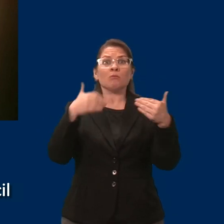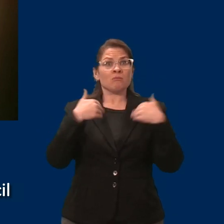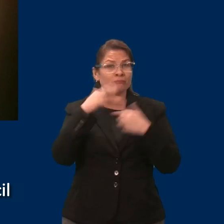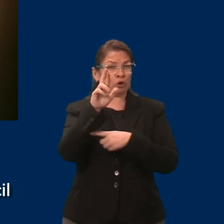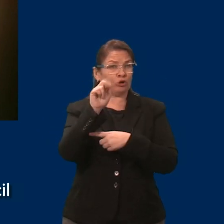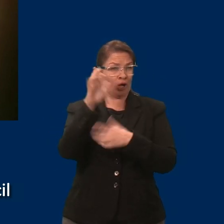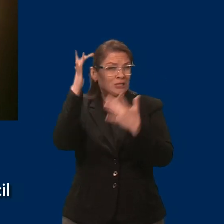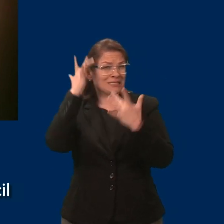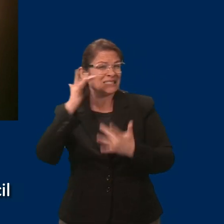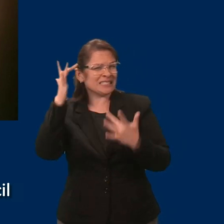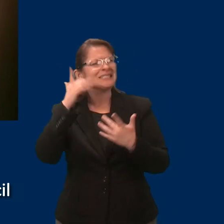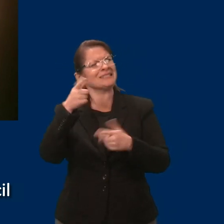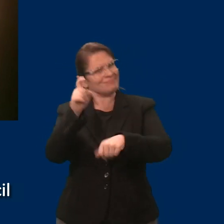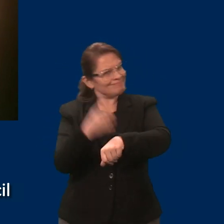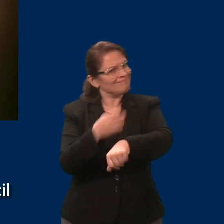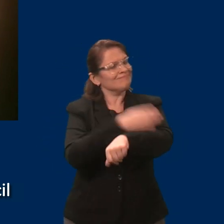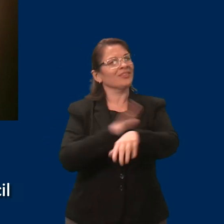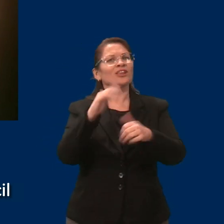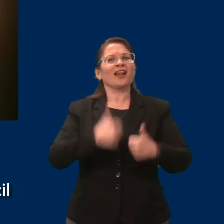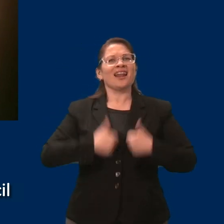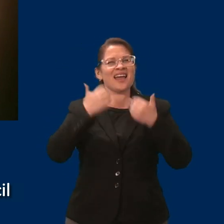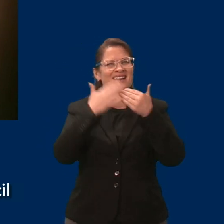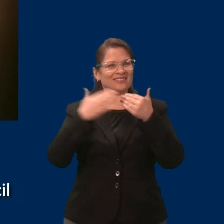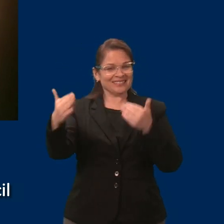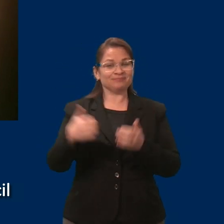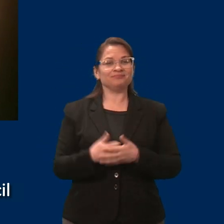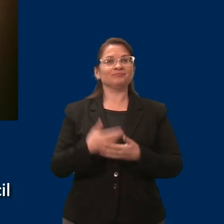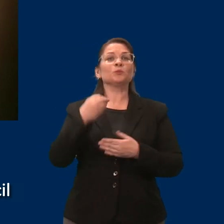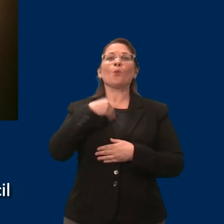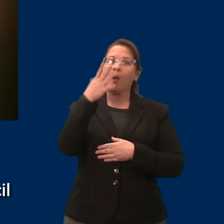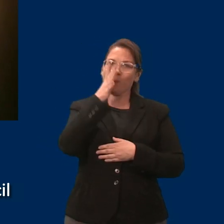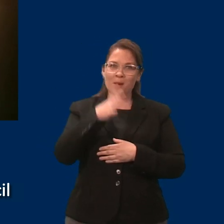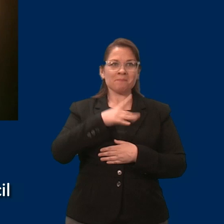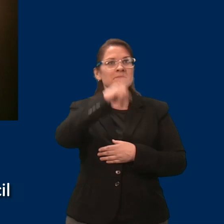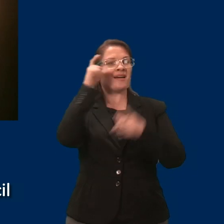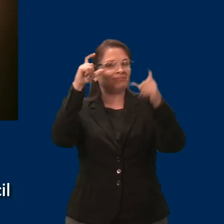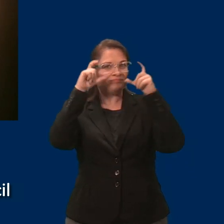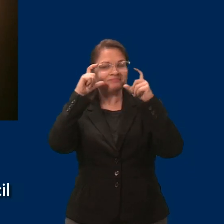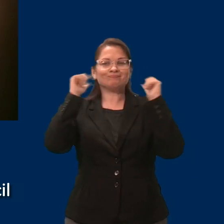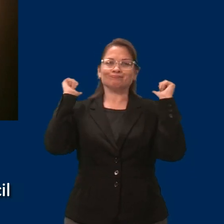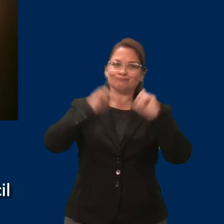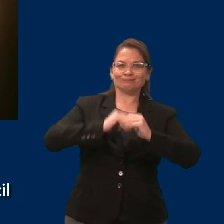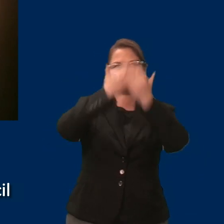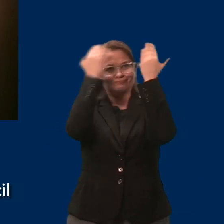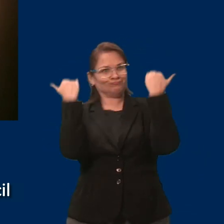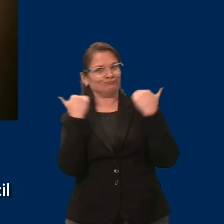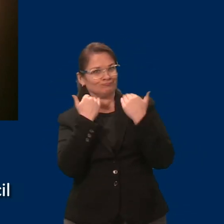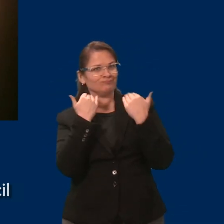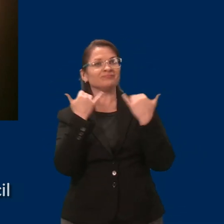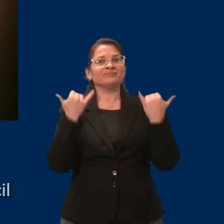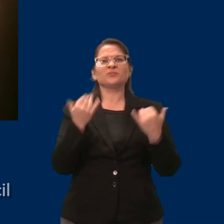I'm wearing a black suit, silver necklace, and I am cozily office-ing out of my home today.